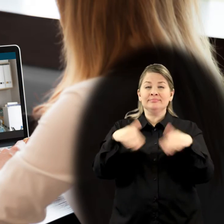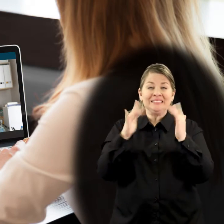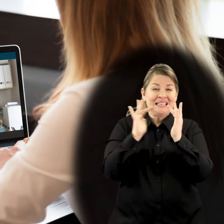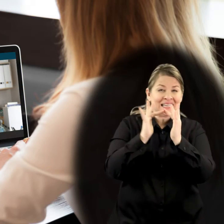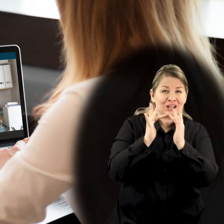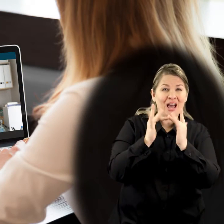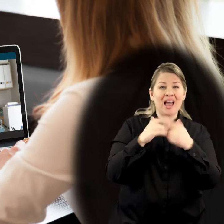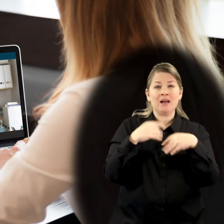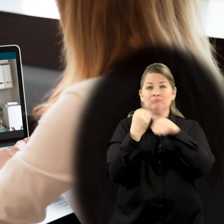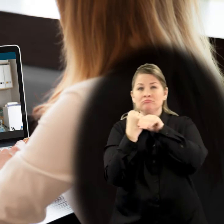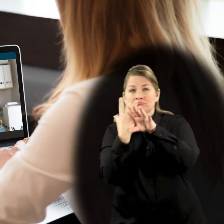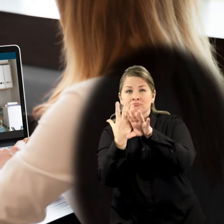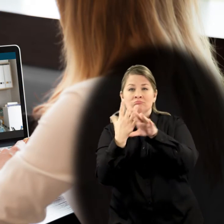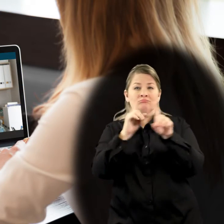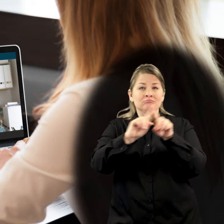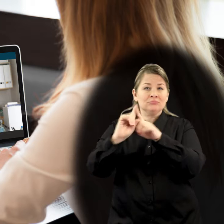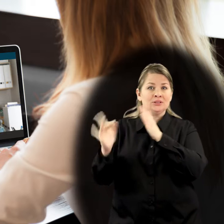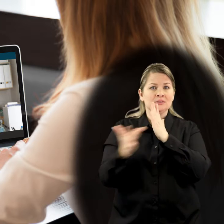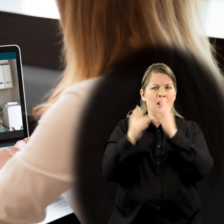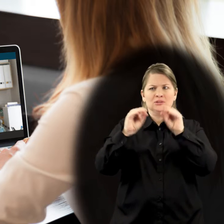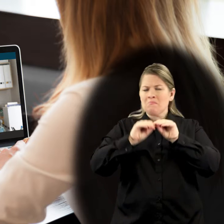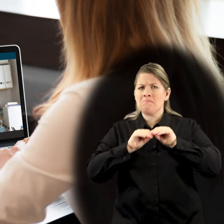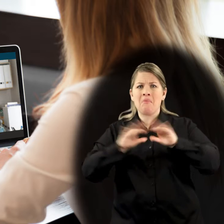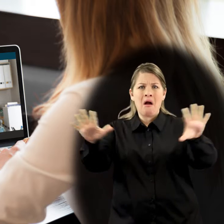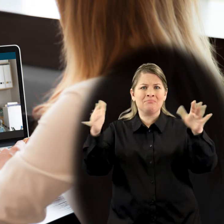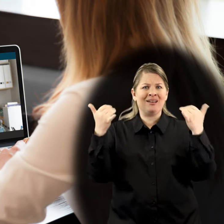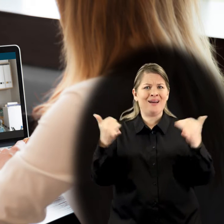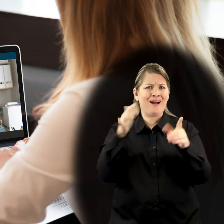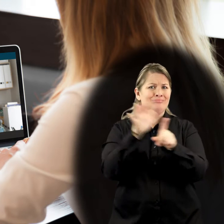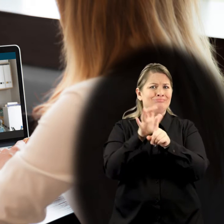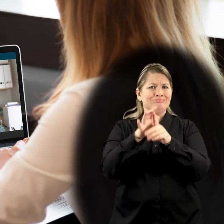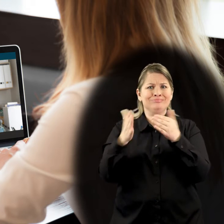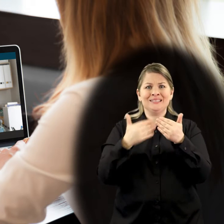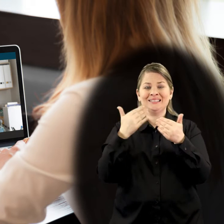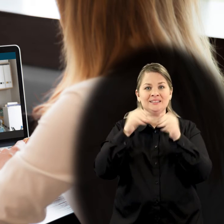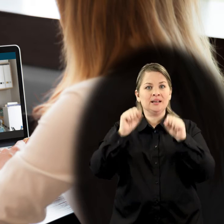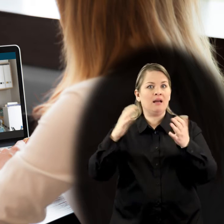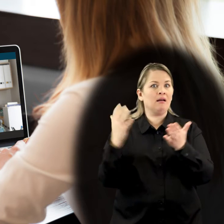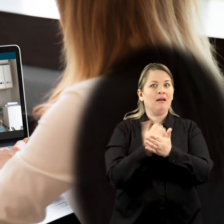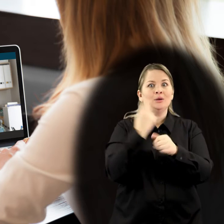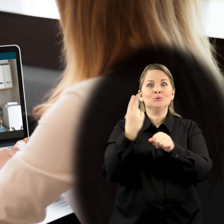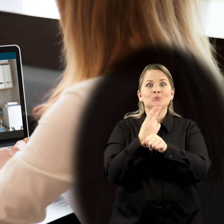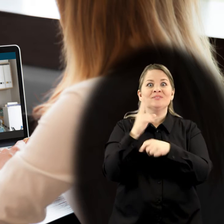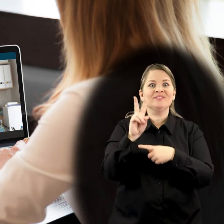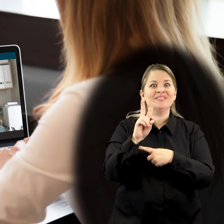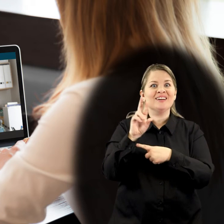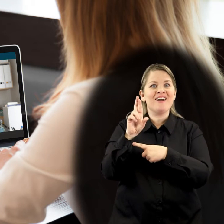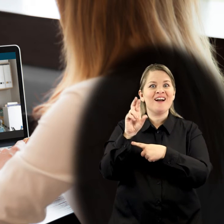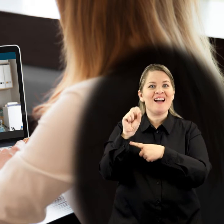And, thanks to widespread access to the Internet and improved video technology,